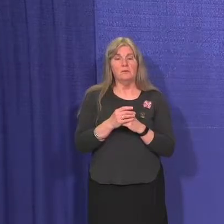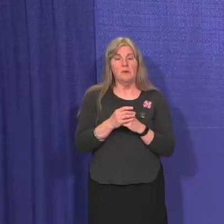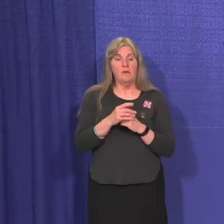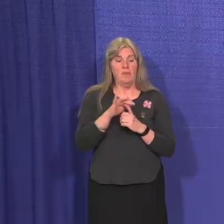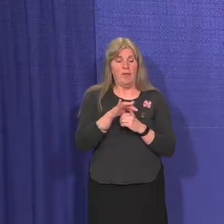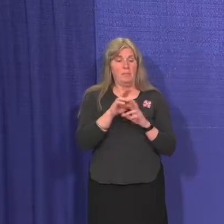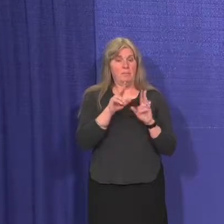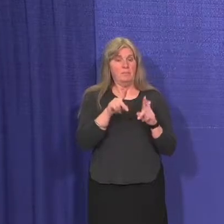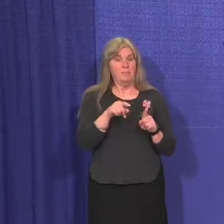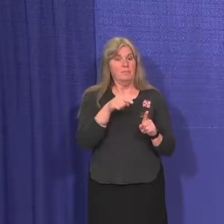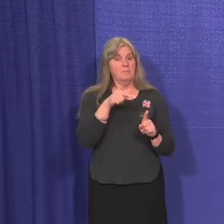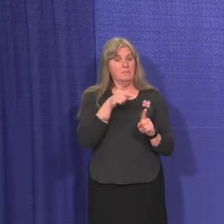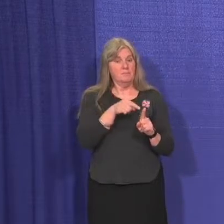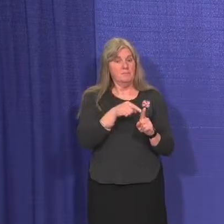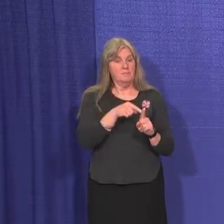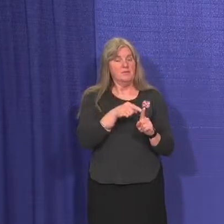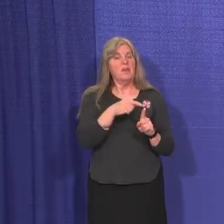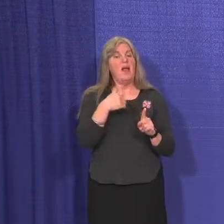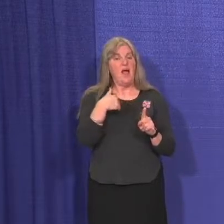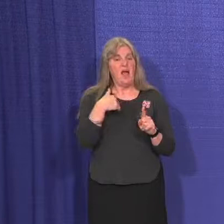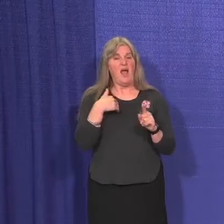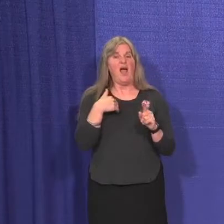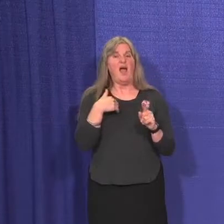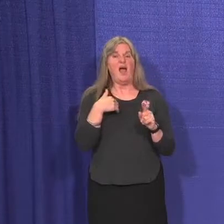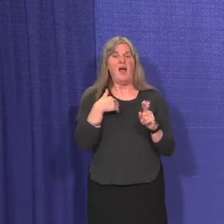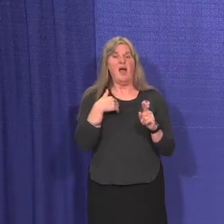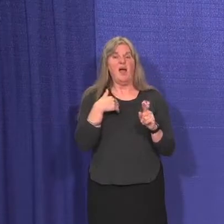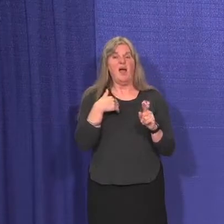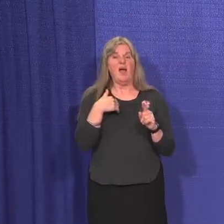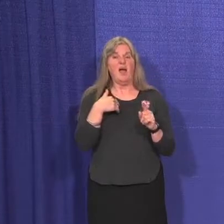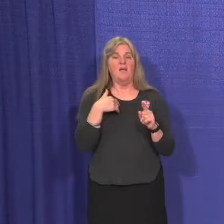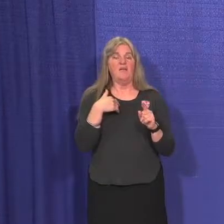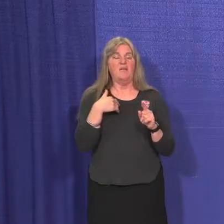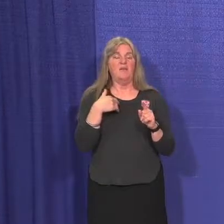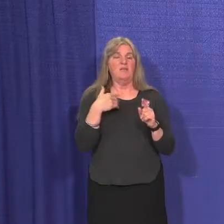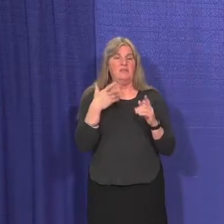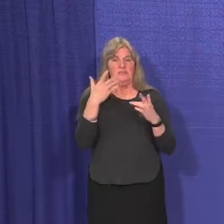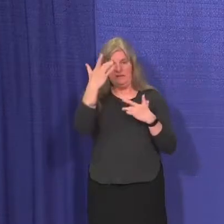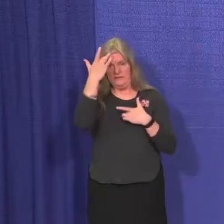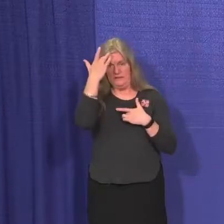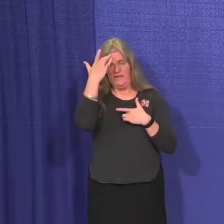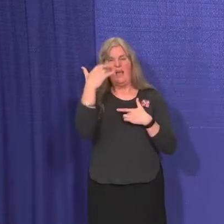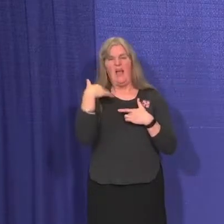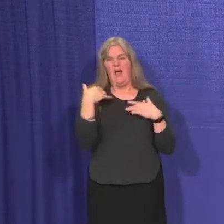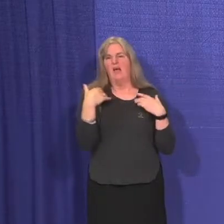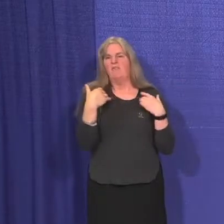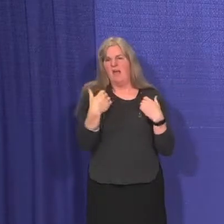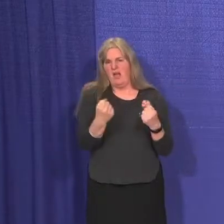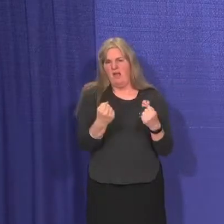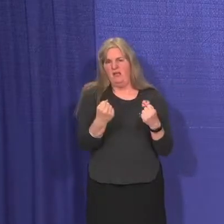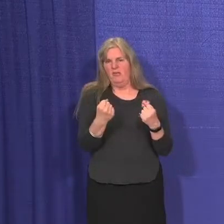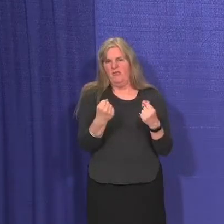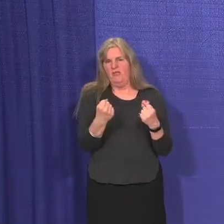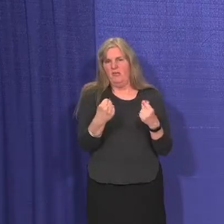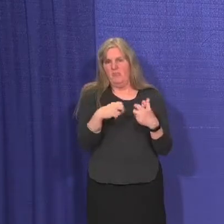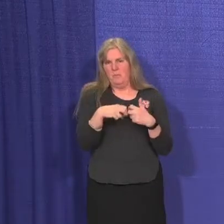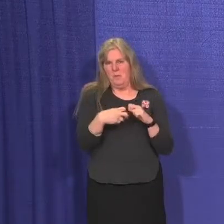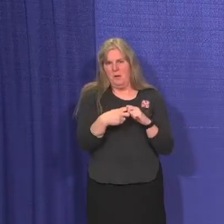are always those considerations of risks associated with care.